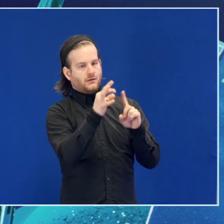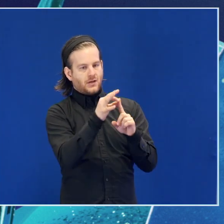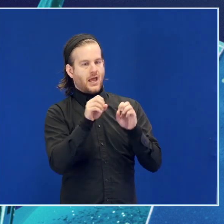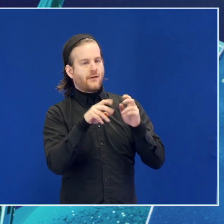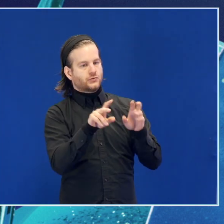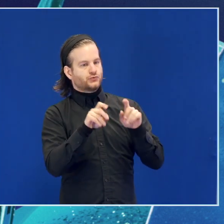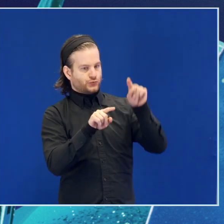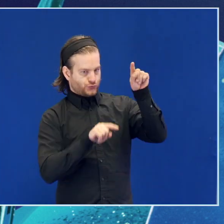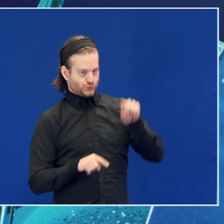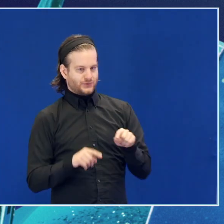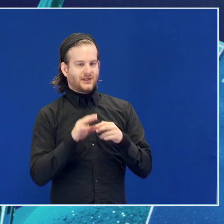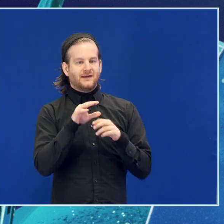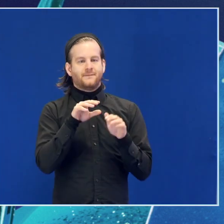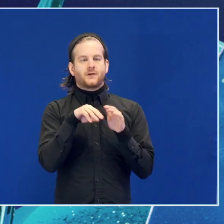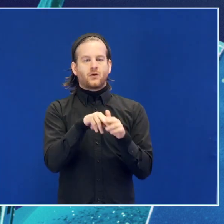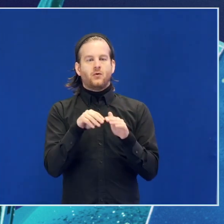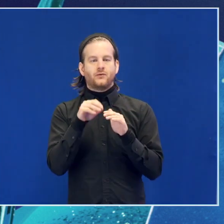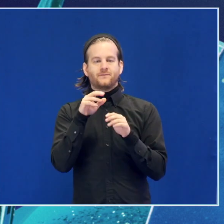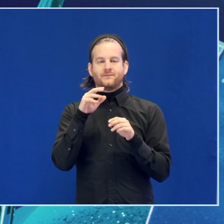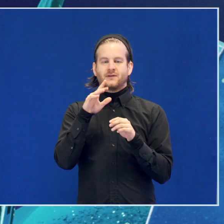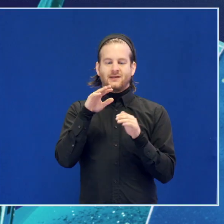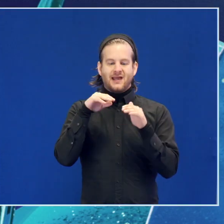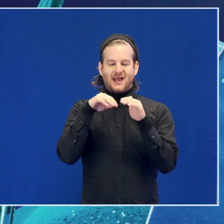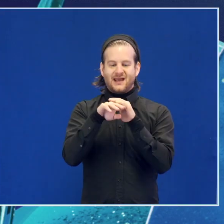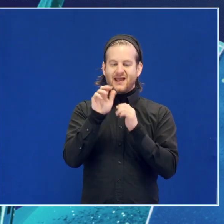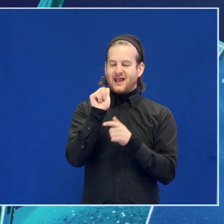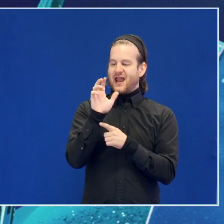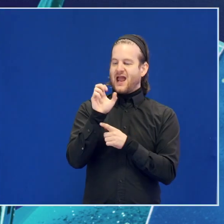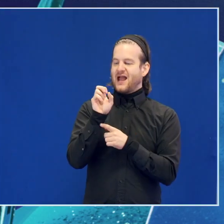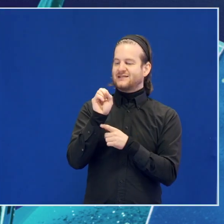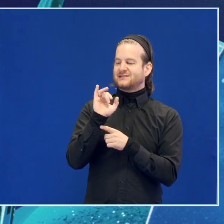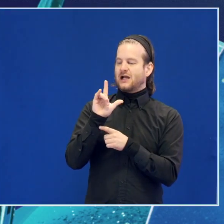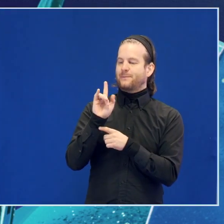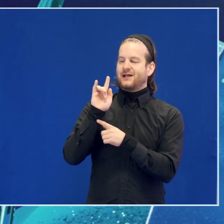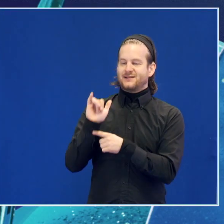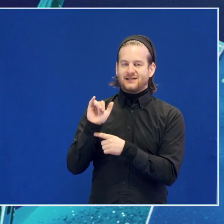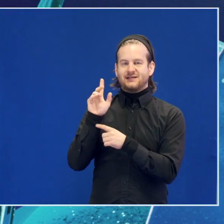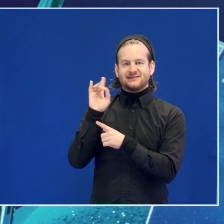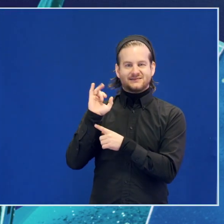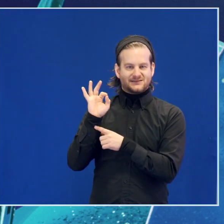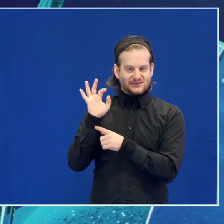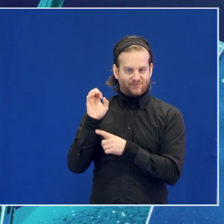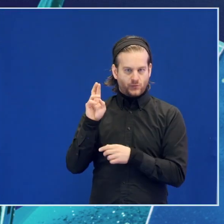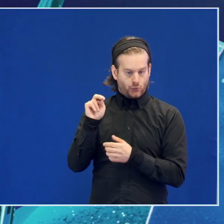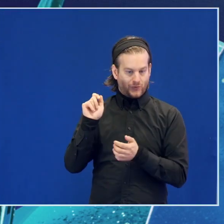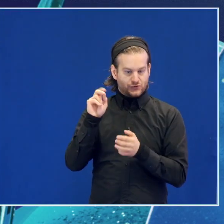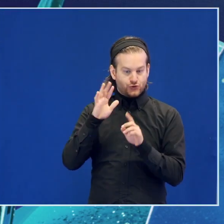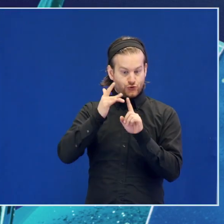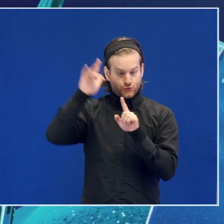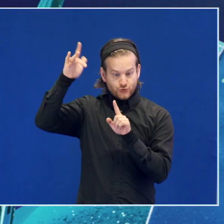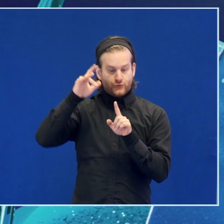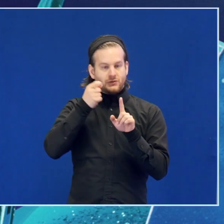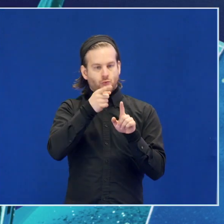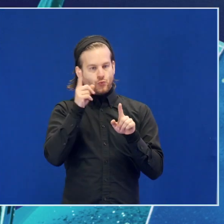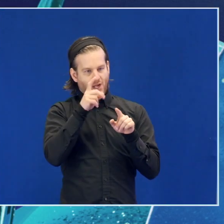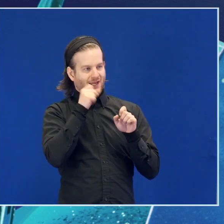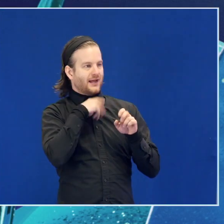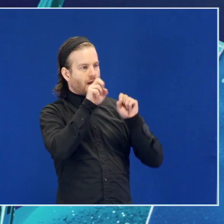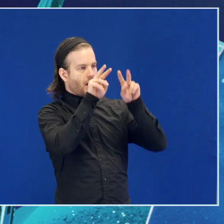And then we start tracking all of the deals that we've won behind an accessibility motion. And that's incredibly important as well.